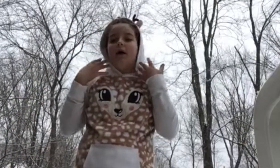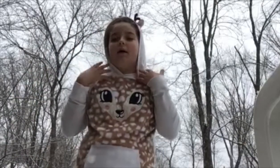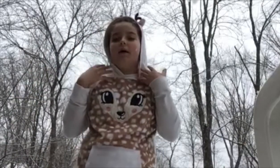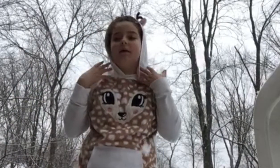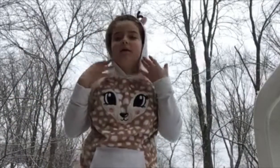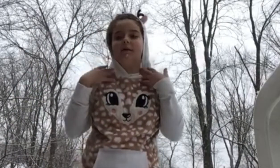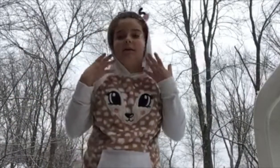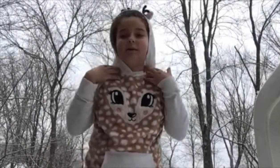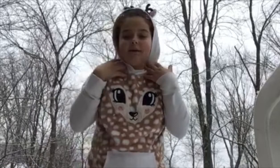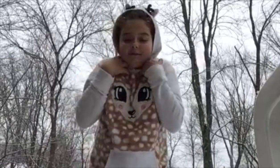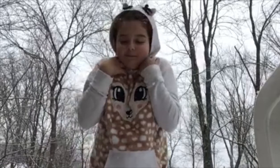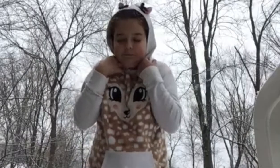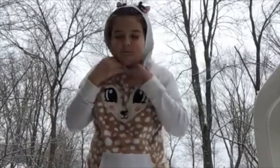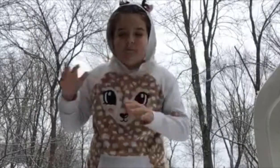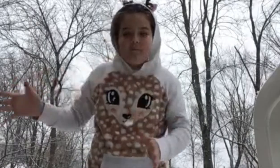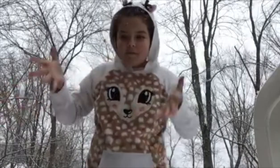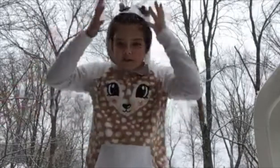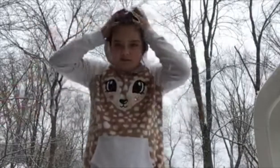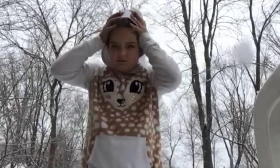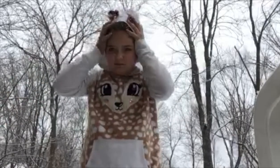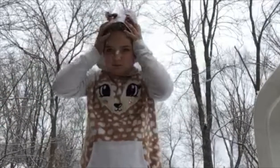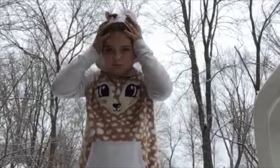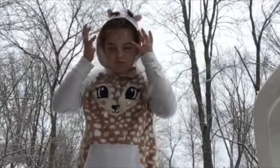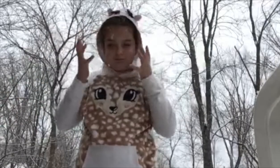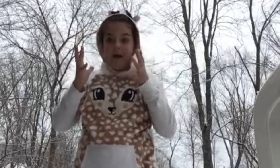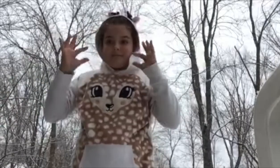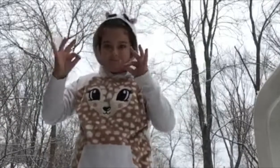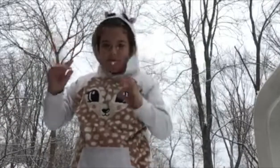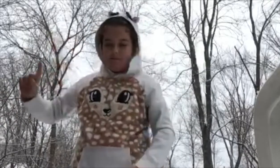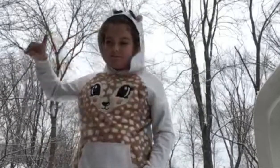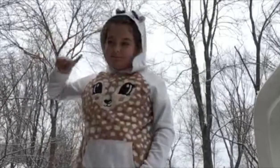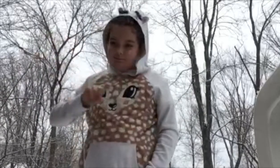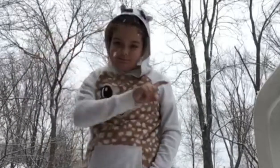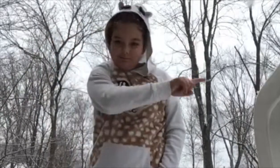my scarf around my neck is warm i've got my hat on